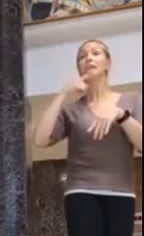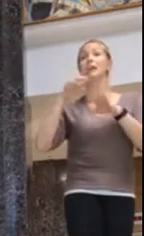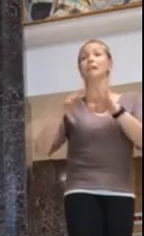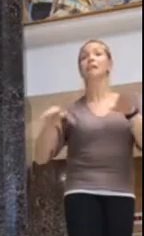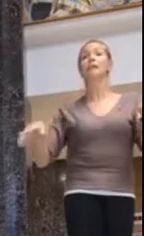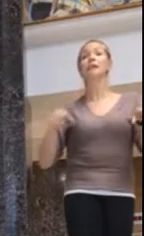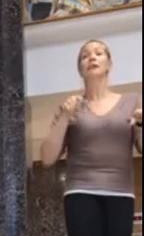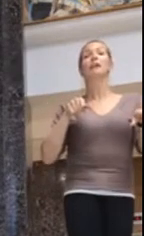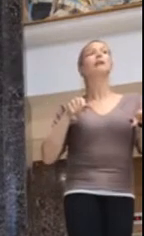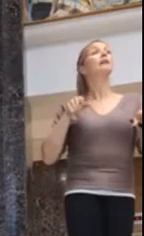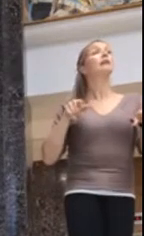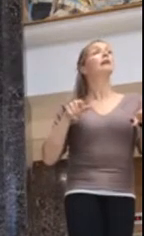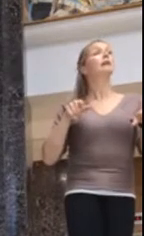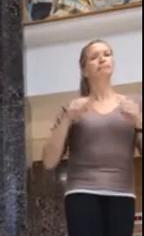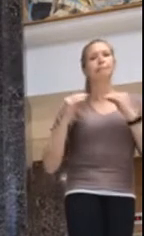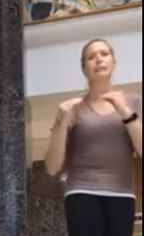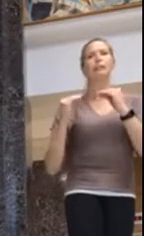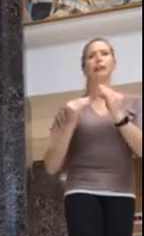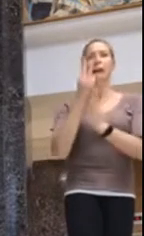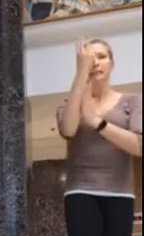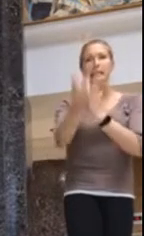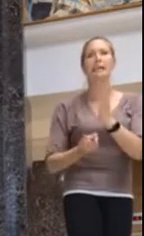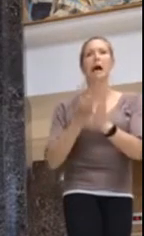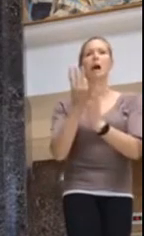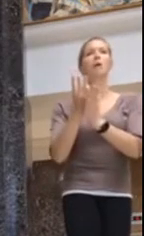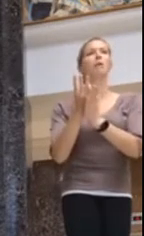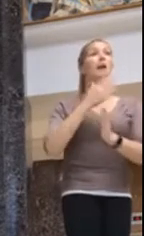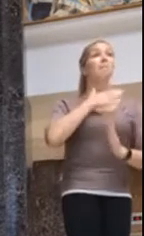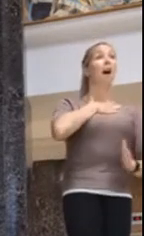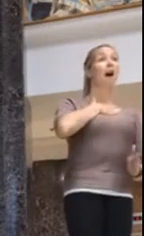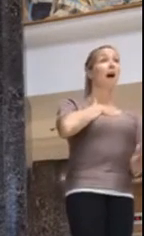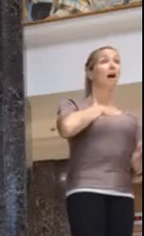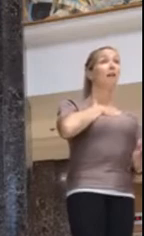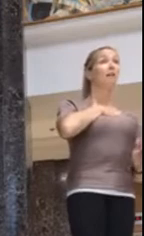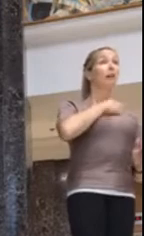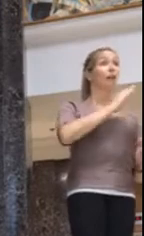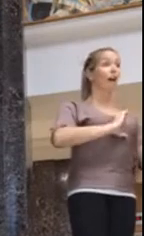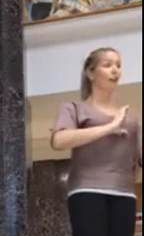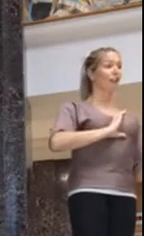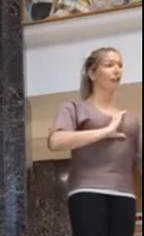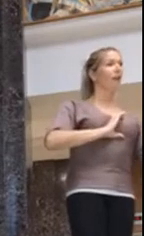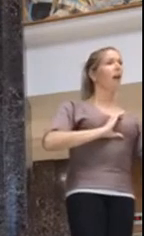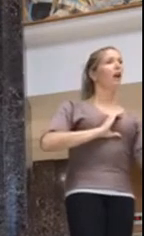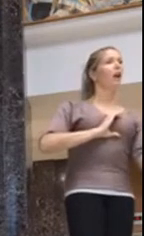classroom surrounded by his peers, but feeling completely alone and discarded.